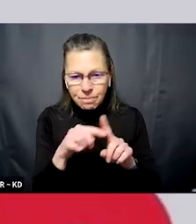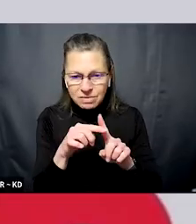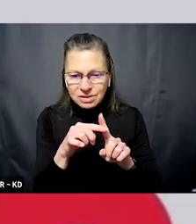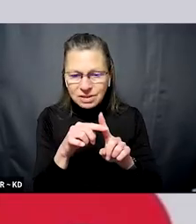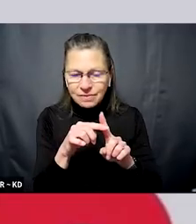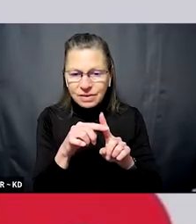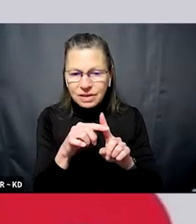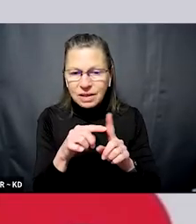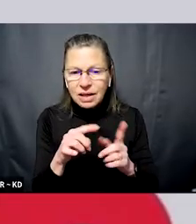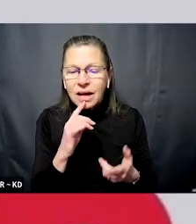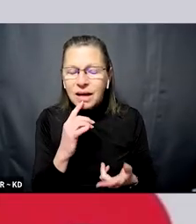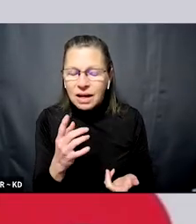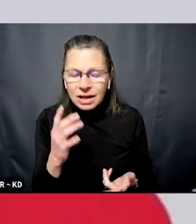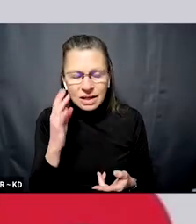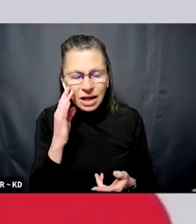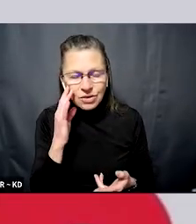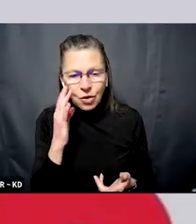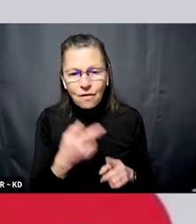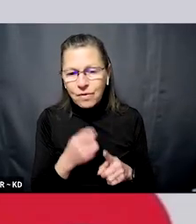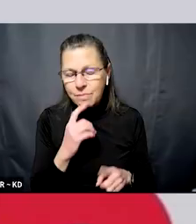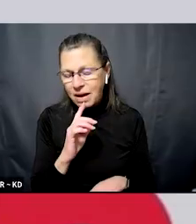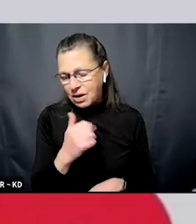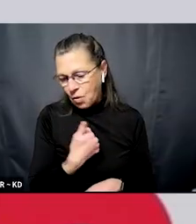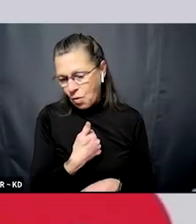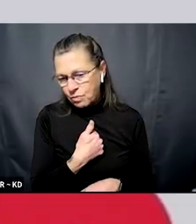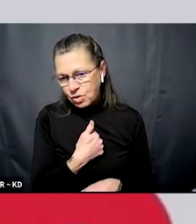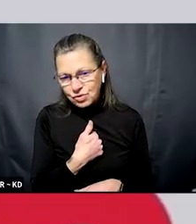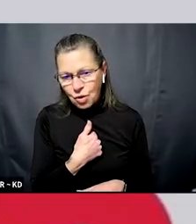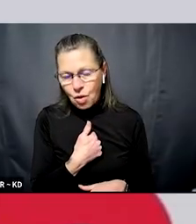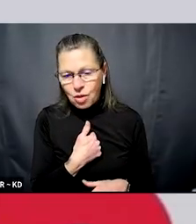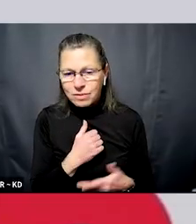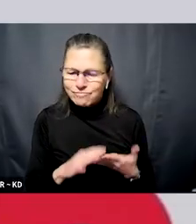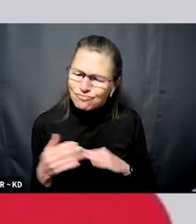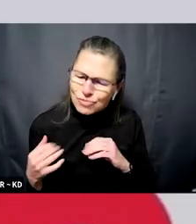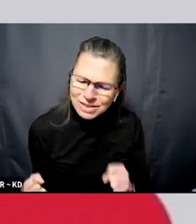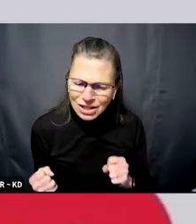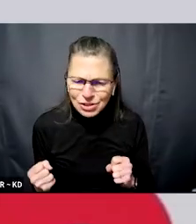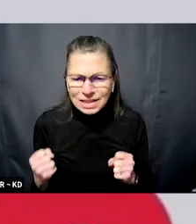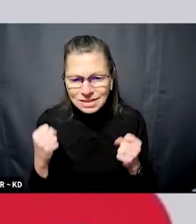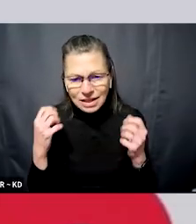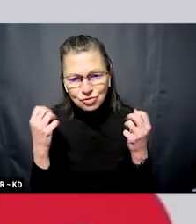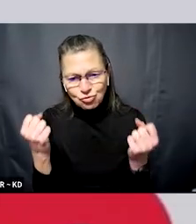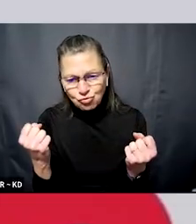came from my own personal resilience and my own personal strength, but also from me being a health